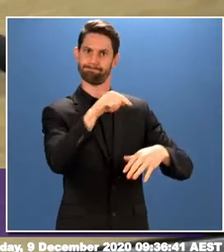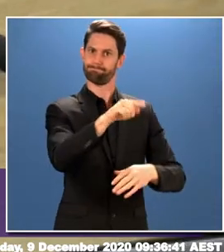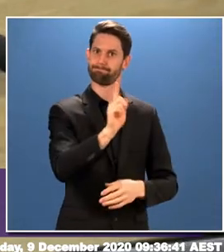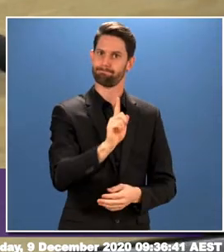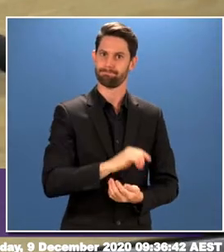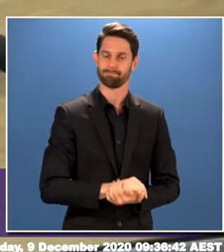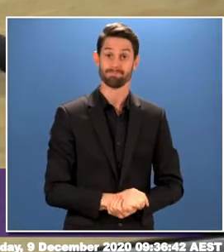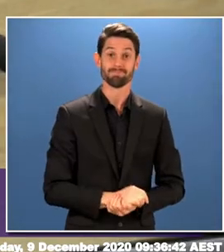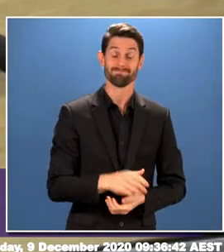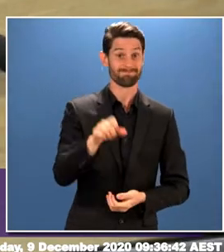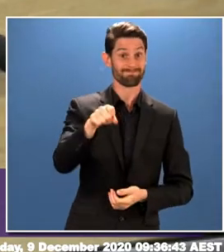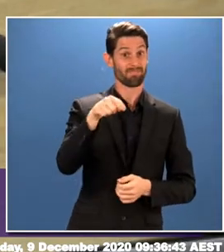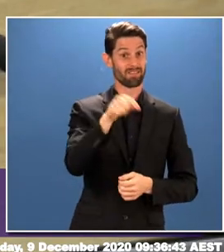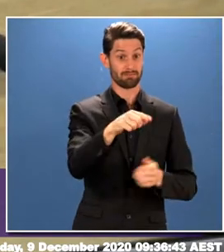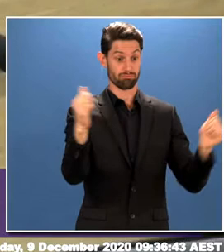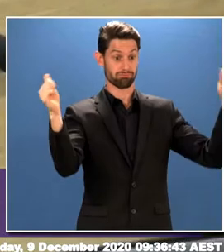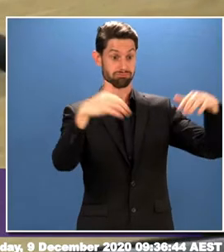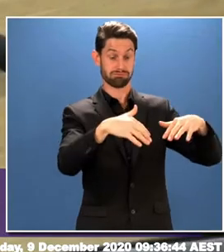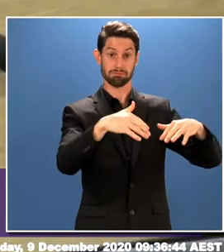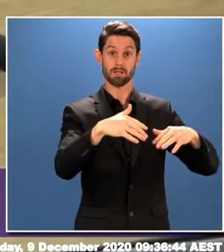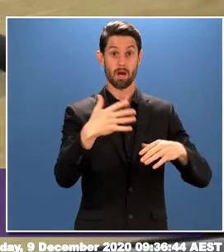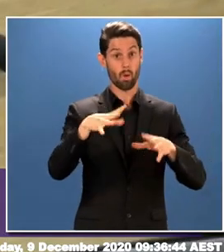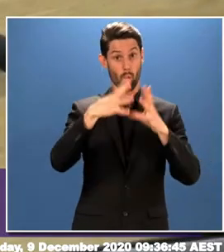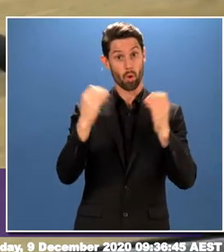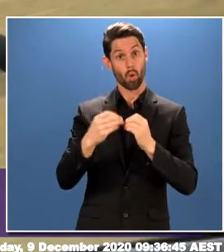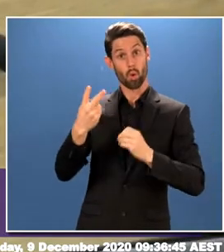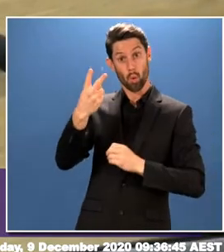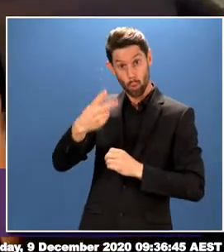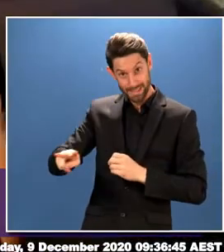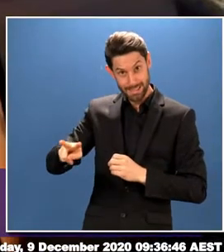The Summit was co-designed from 20 young people from all across